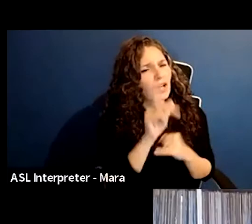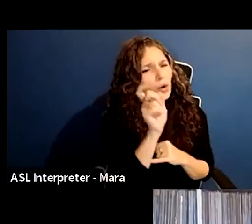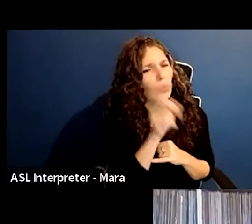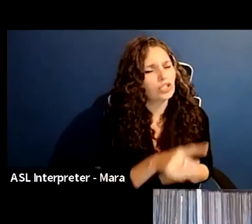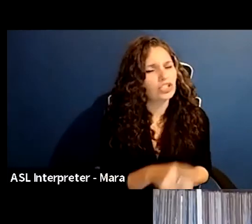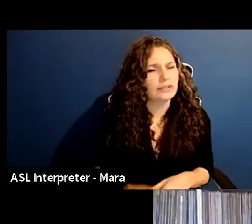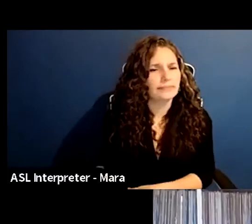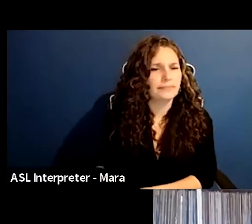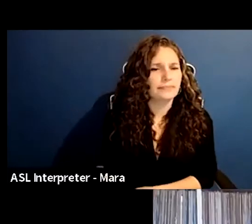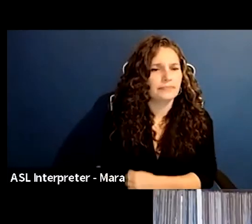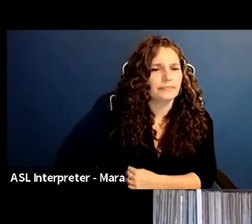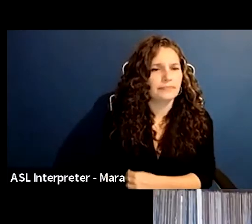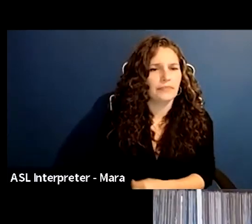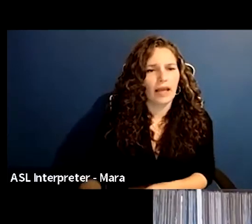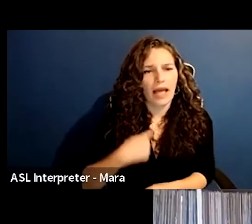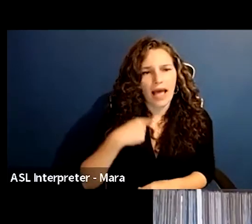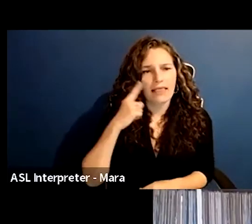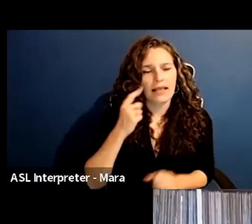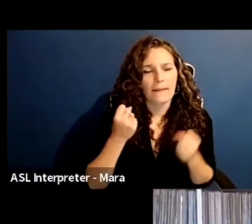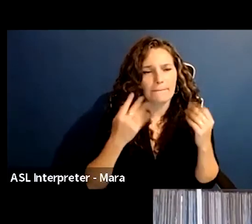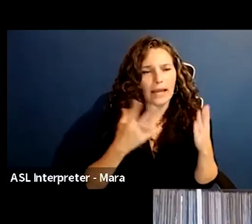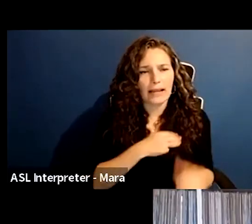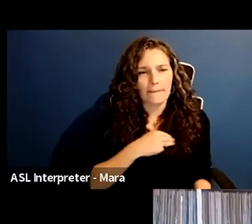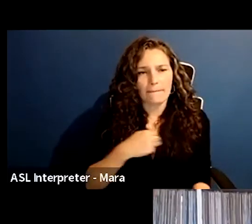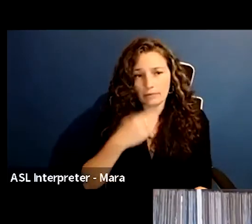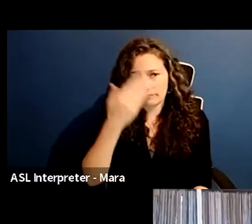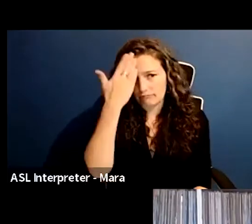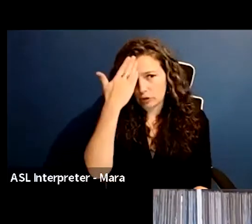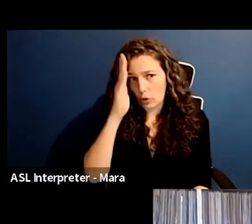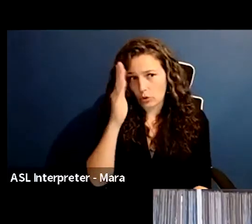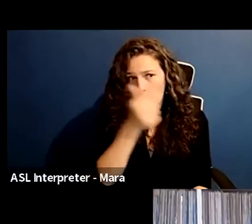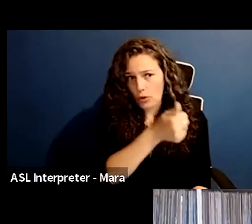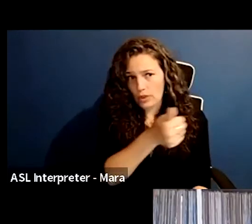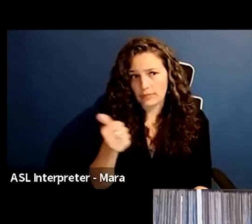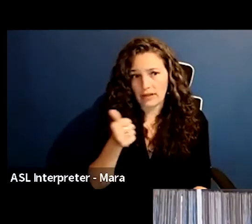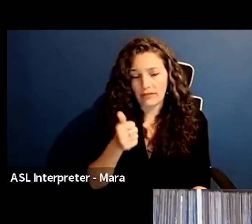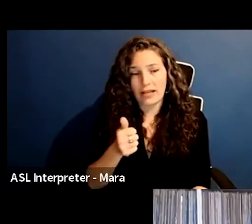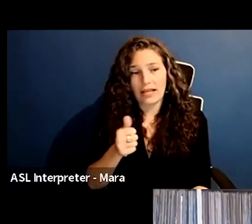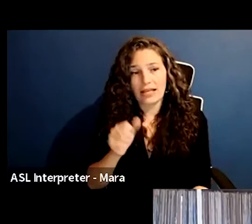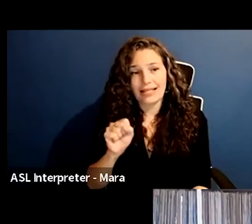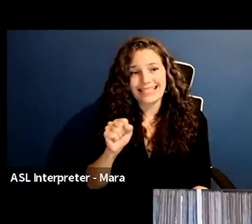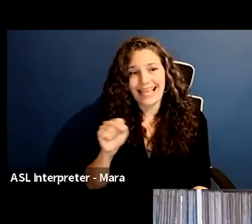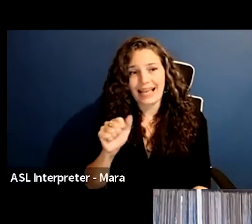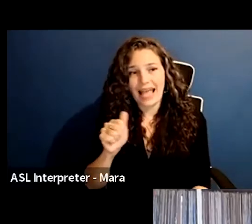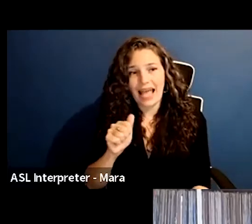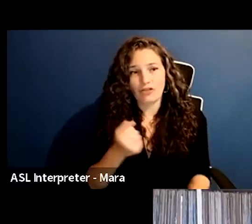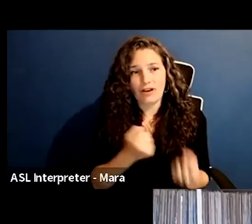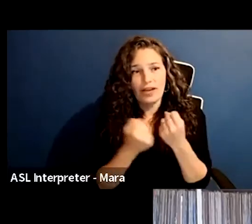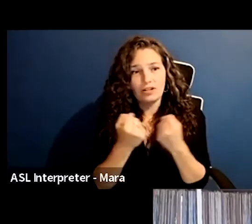I think many members don't know that the SAG-AFTRA Foundation is a separate entity